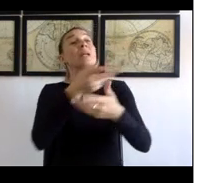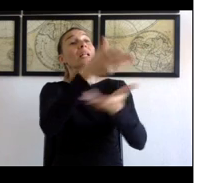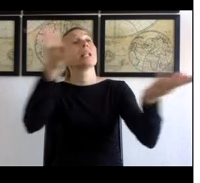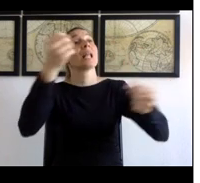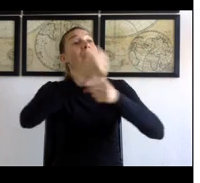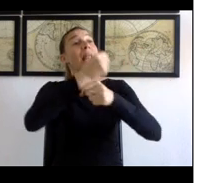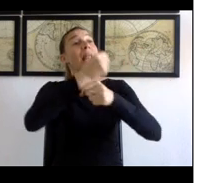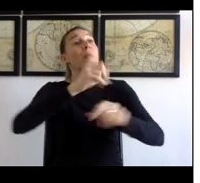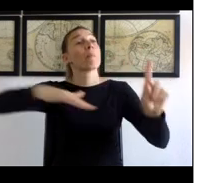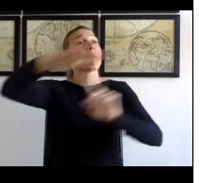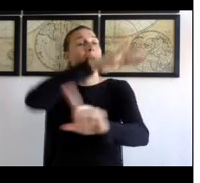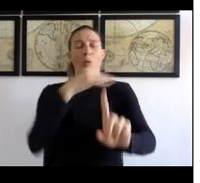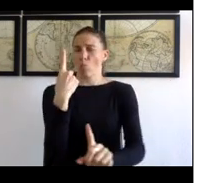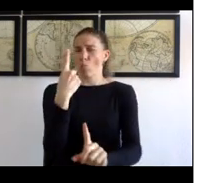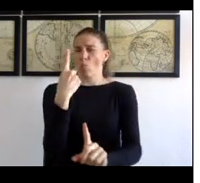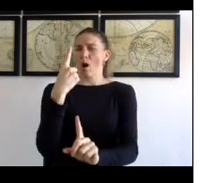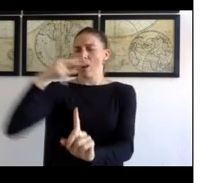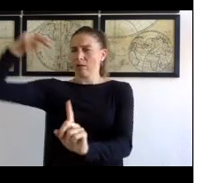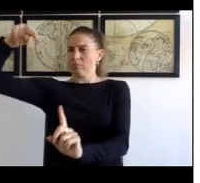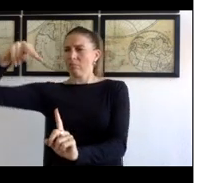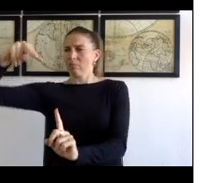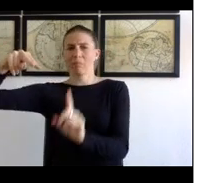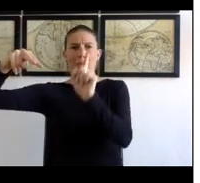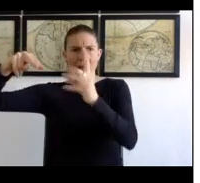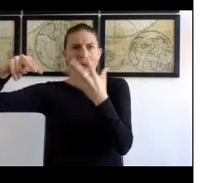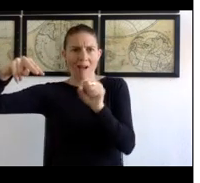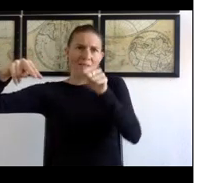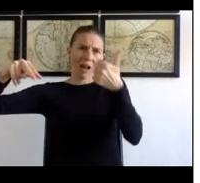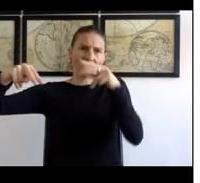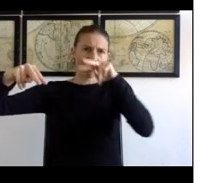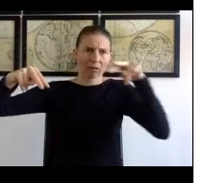Because many persons with disabilities are not unemployed